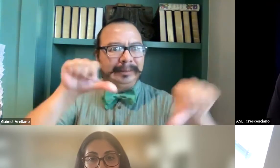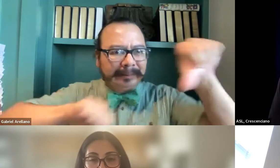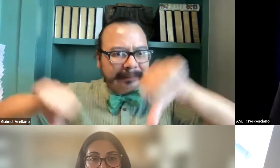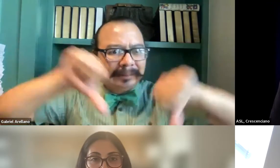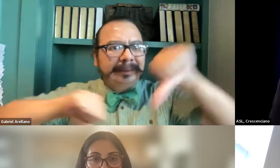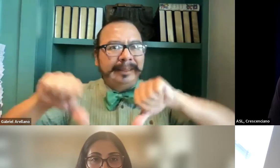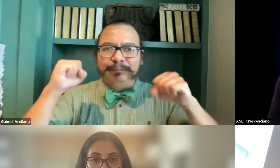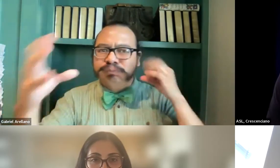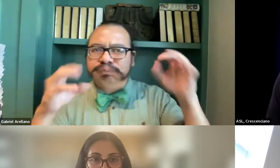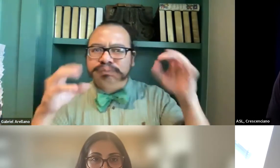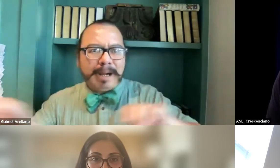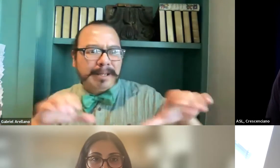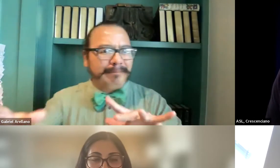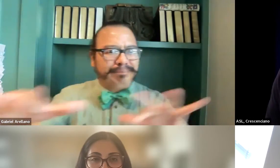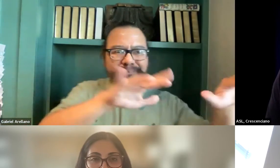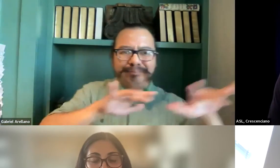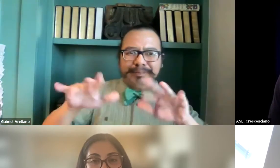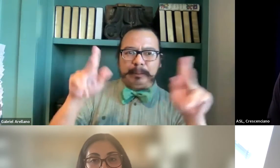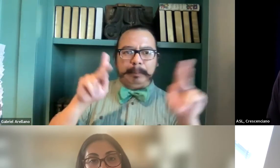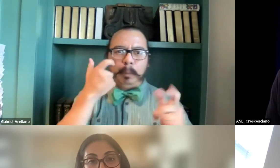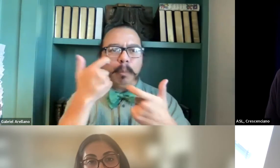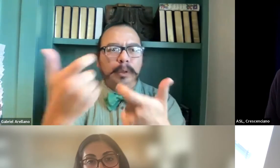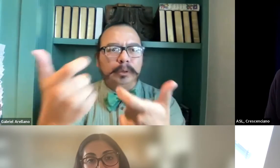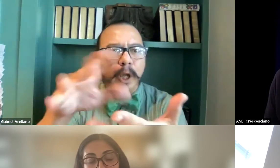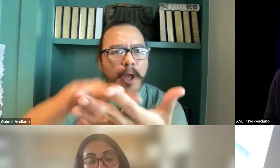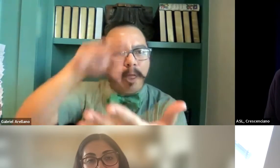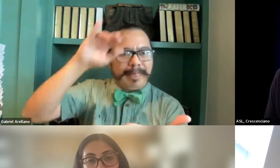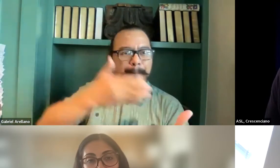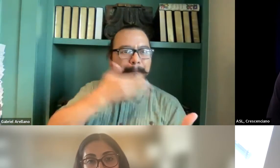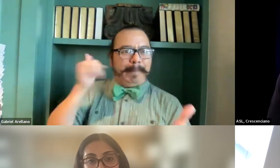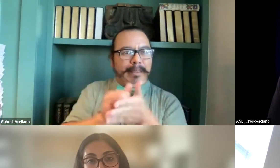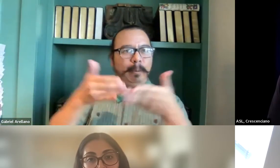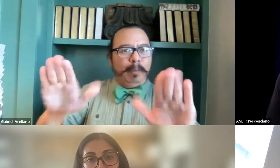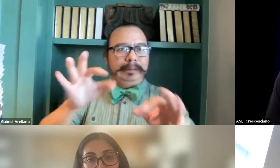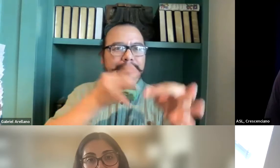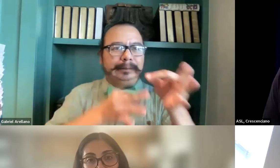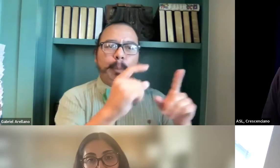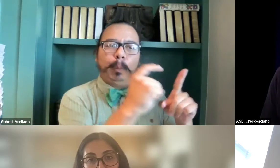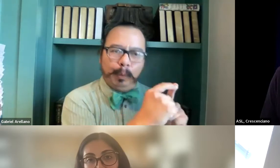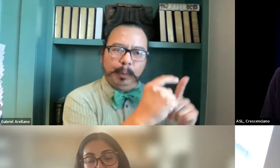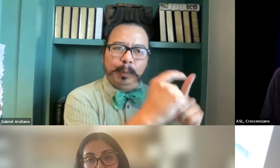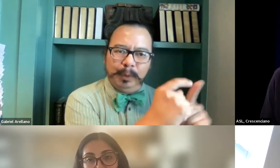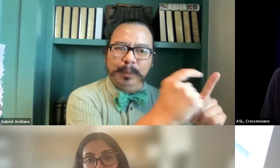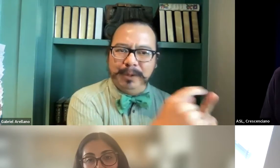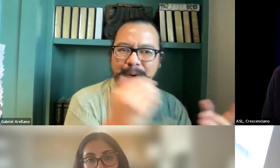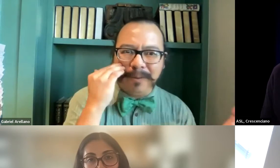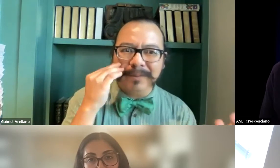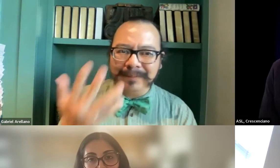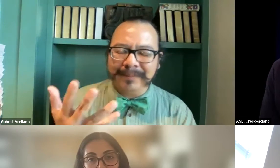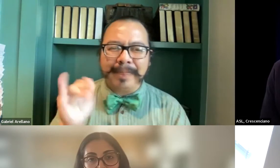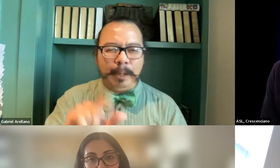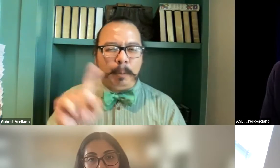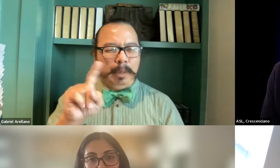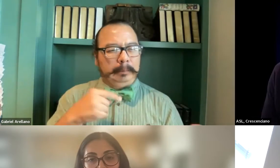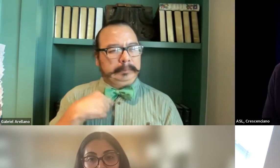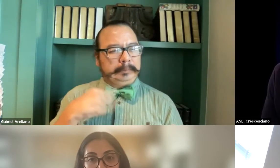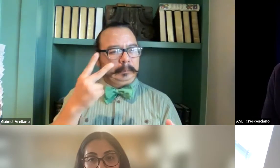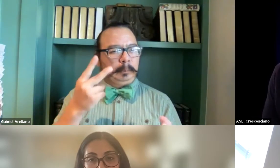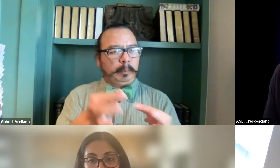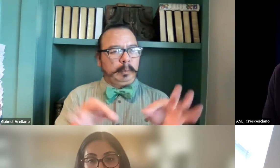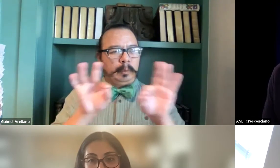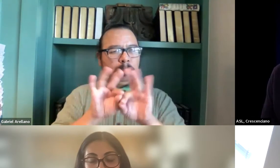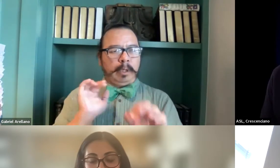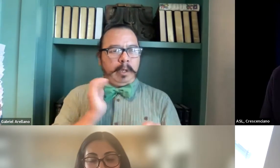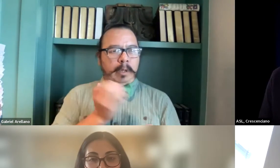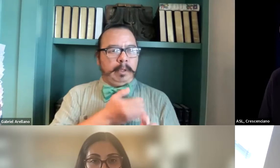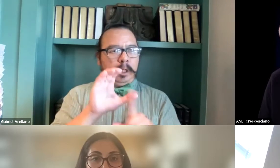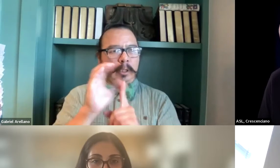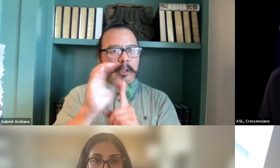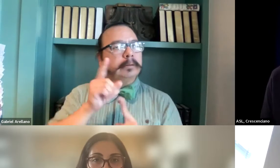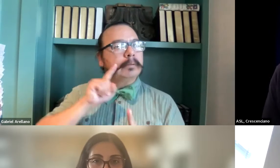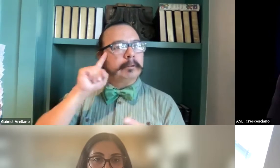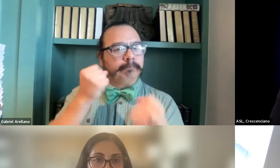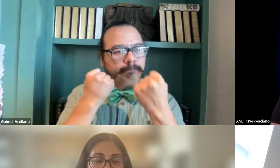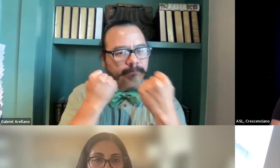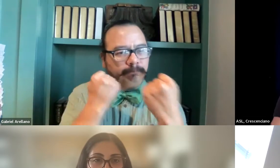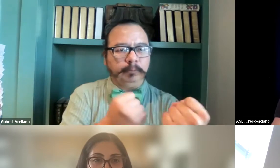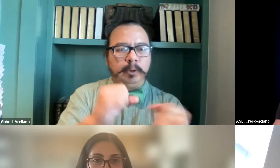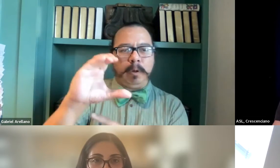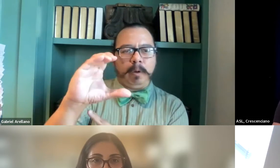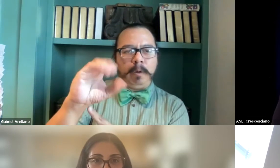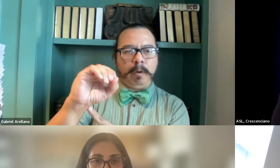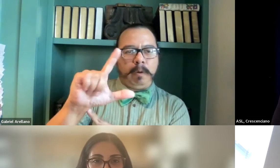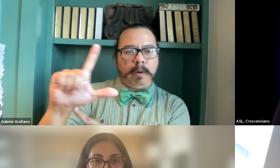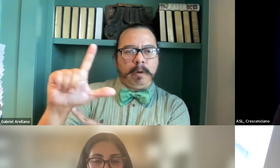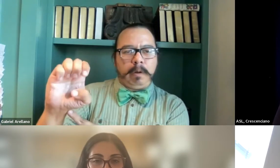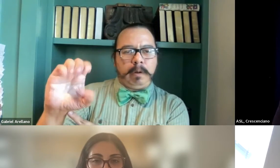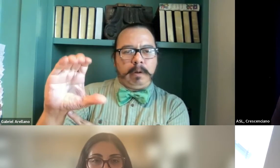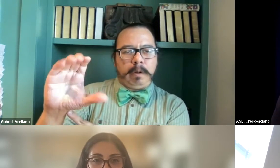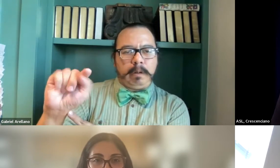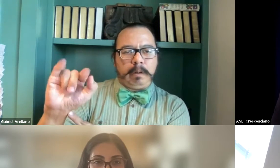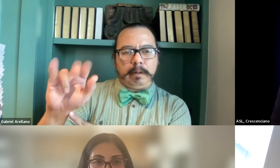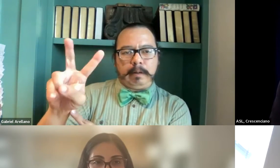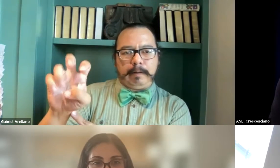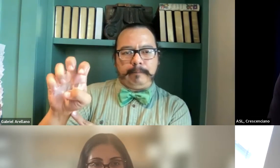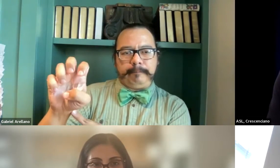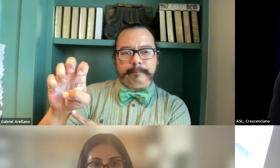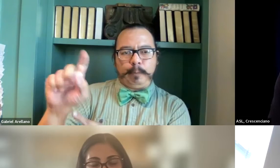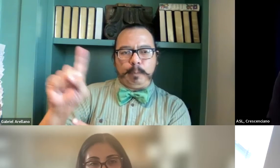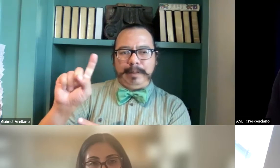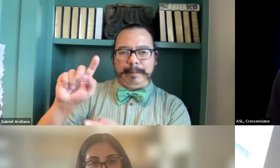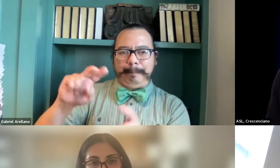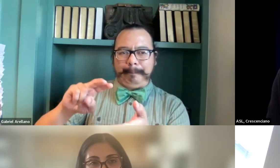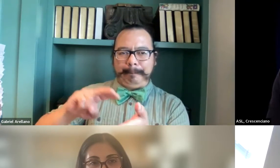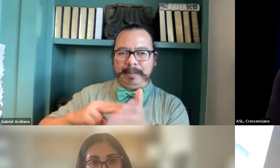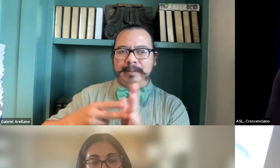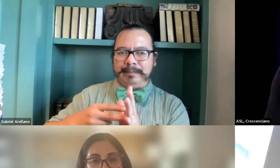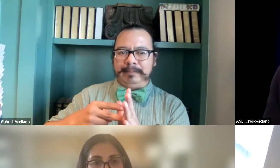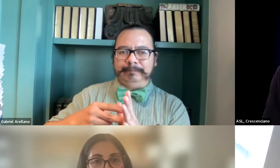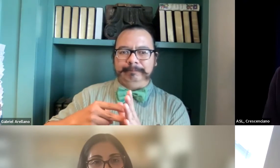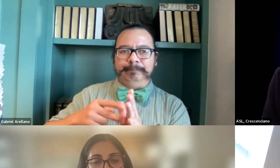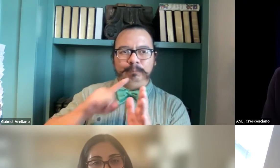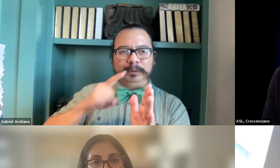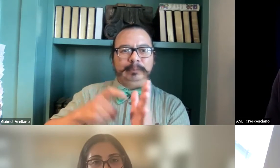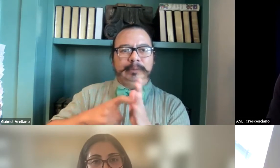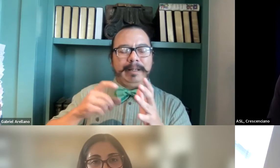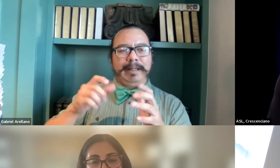ASL, Crescenciano: That is hosted by deaf people. It is a science focus. Show uh that deaf people can watch and learn, and that's the best way to learn is by by video immersion. I'll call it then, by trying to learn a word by word, at least for the deaf culture in deaf culture,